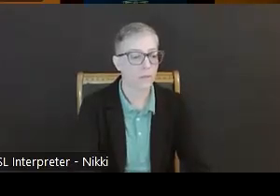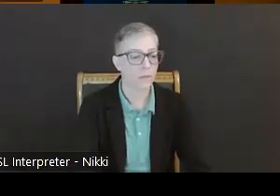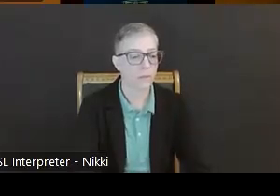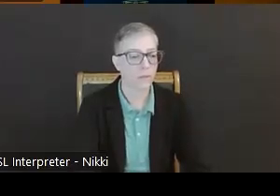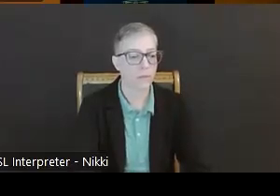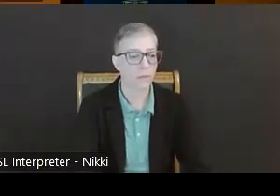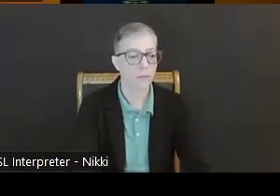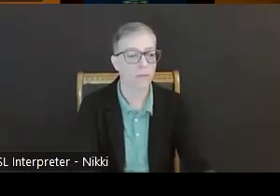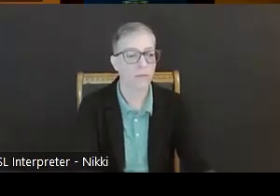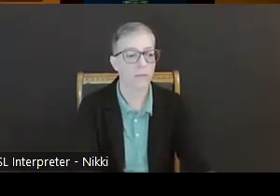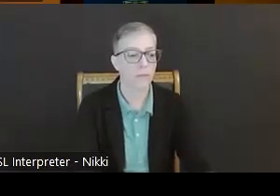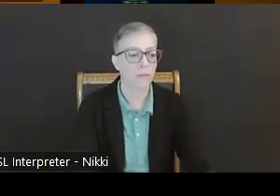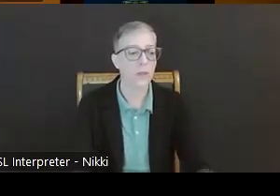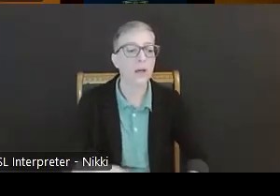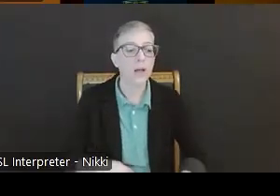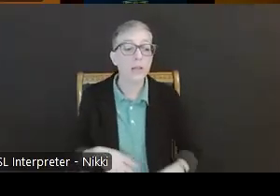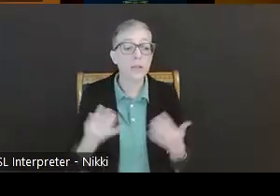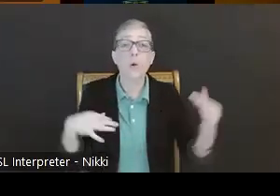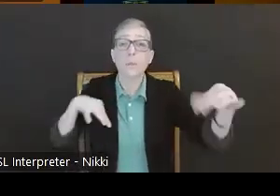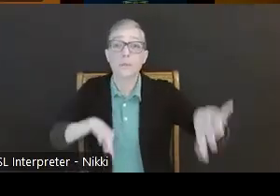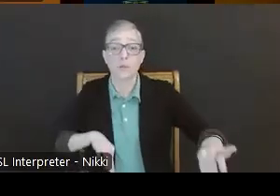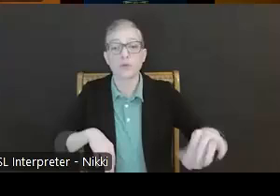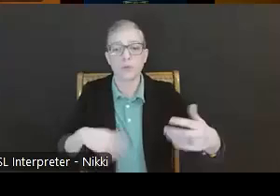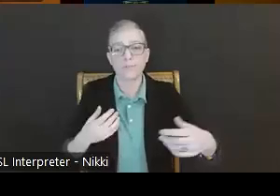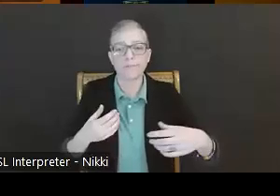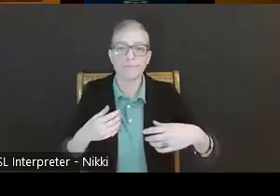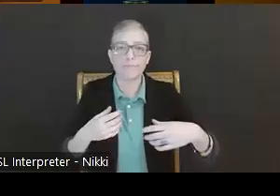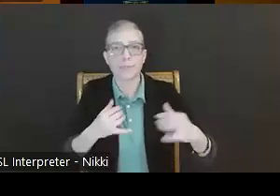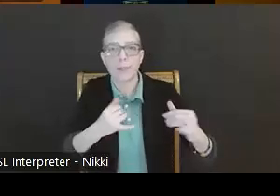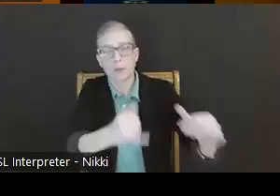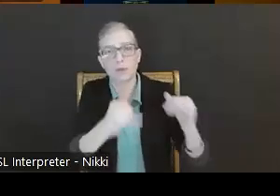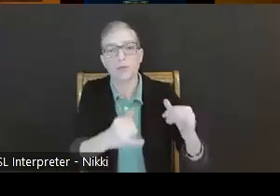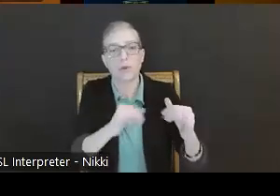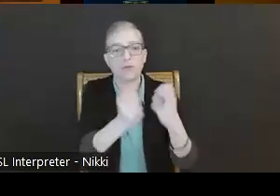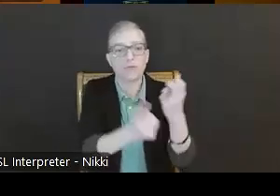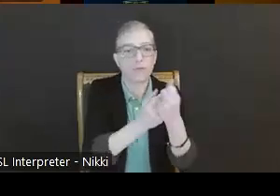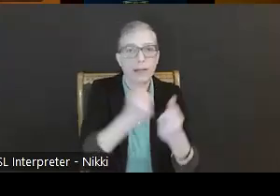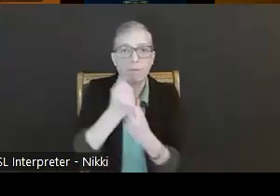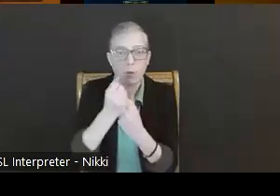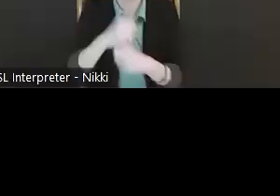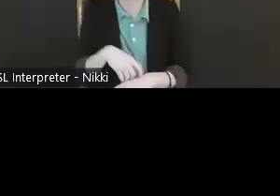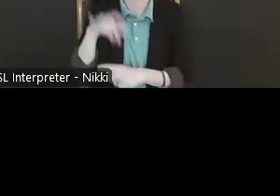reinforcing distress so mutual reinforcing being when one person's distress starts to increase the